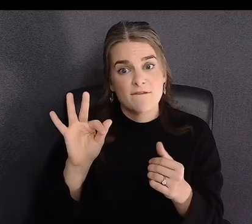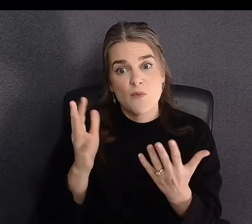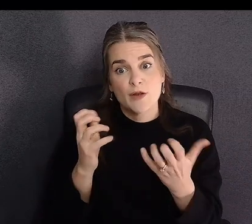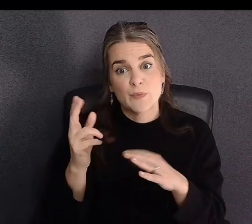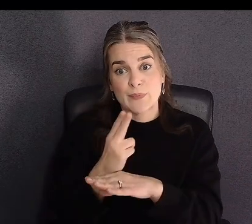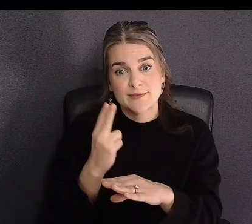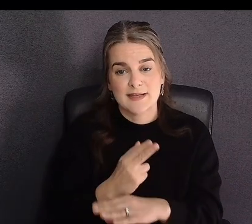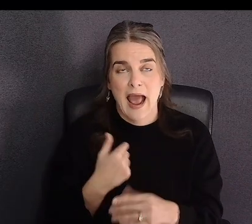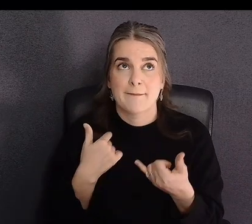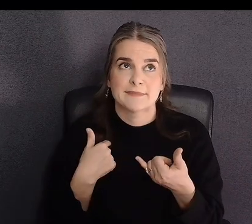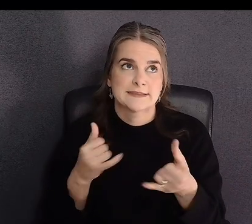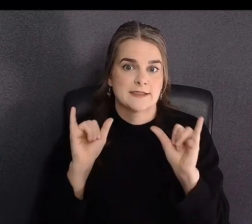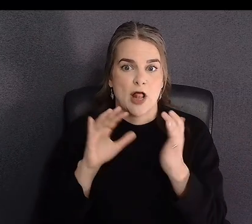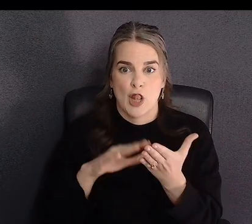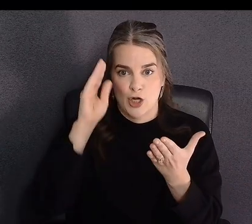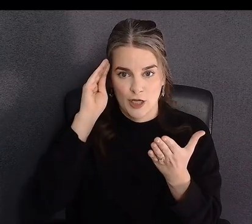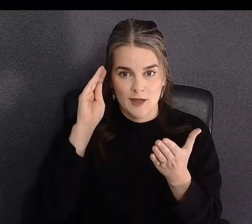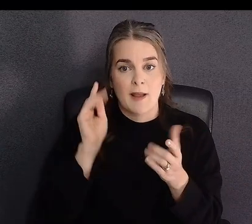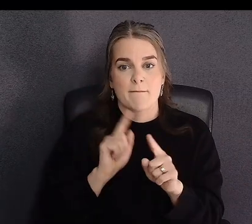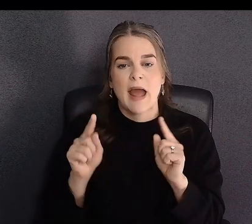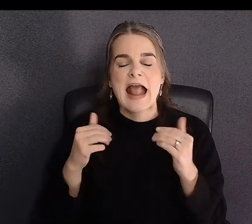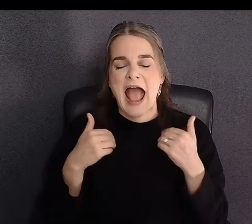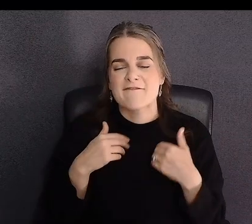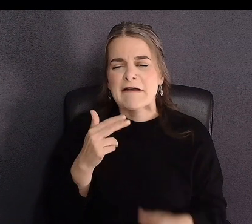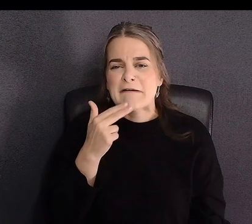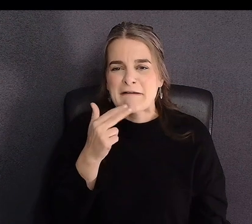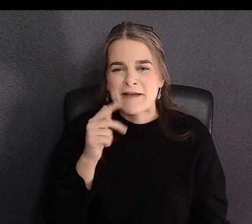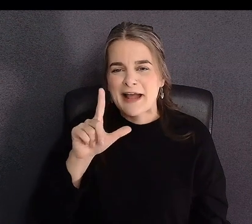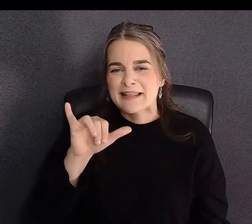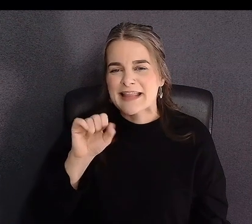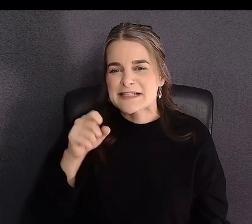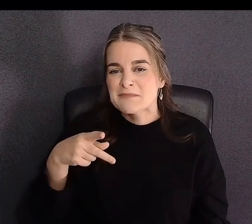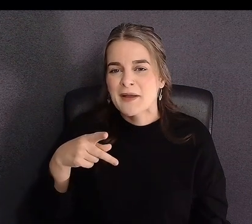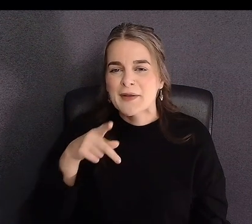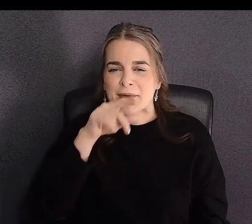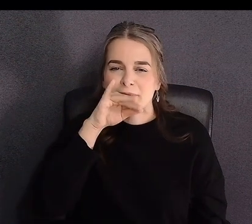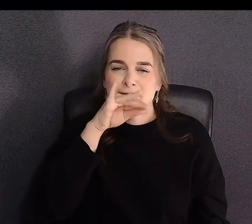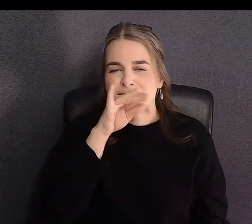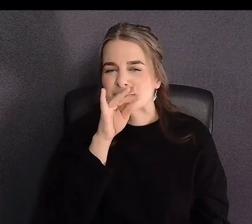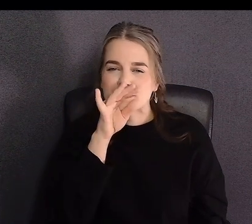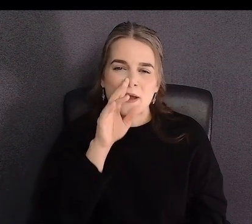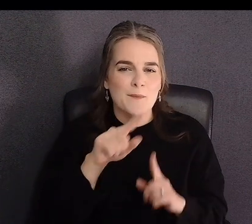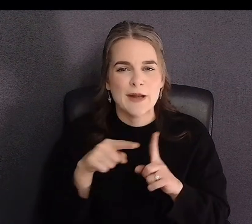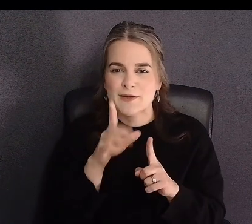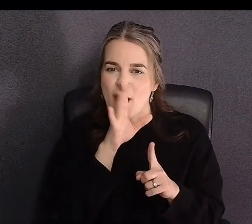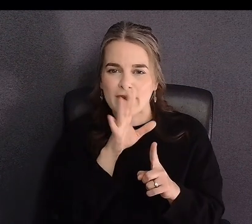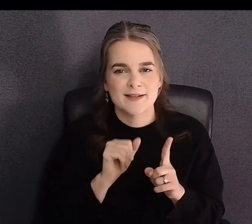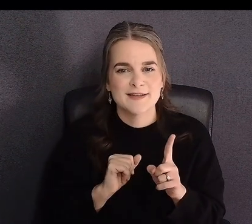But I'm still learning it. But you do have a slight little lisp when you're talking with it, but it's pretty minor.